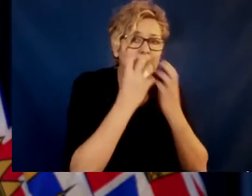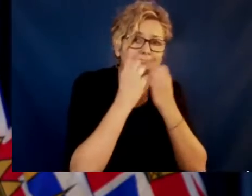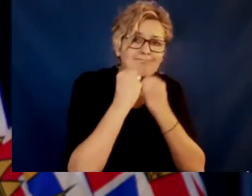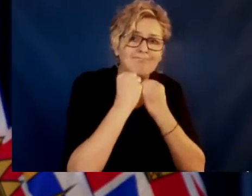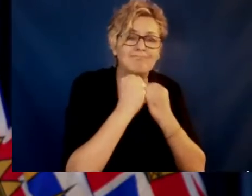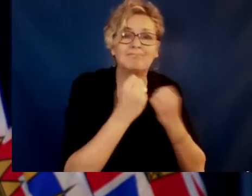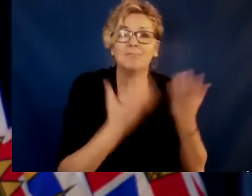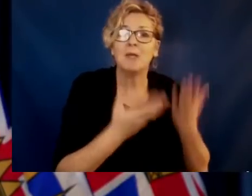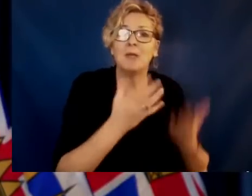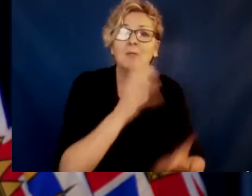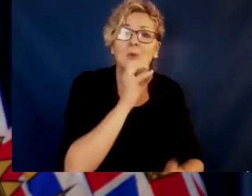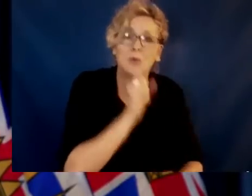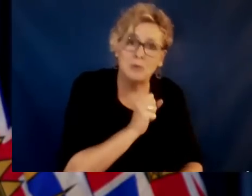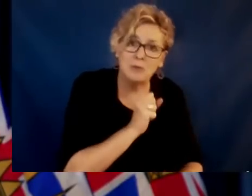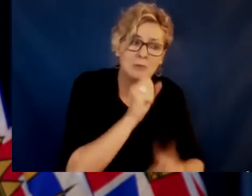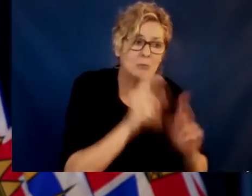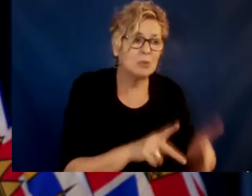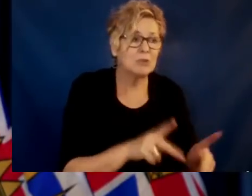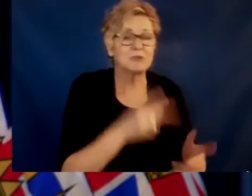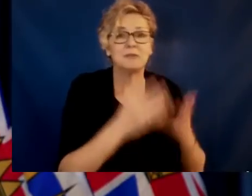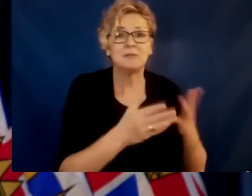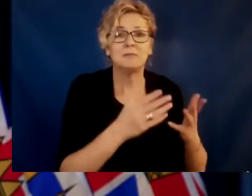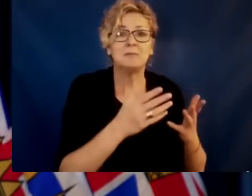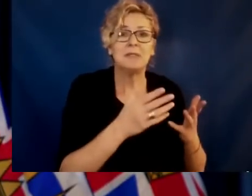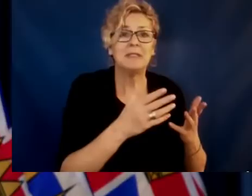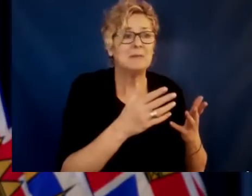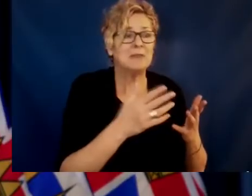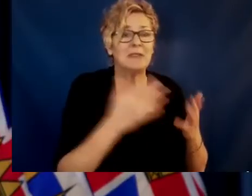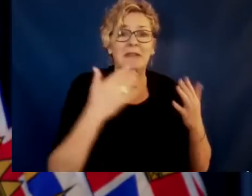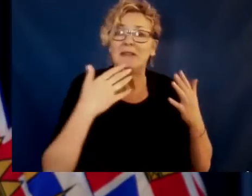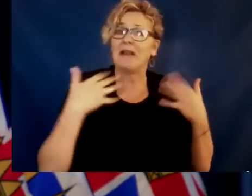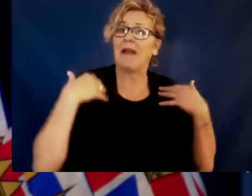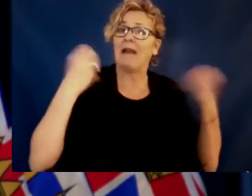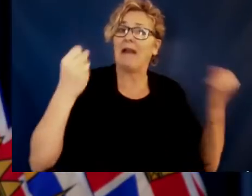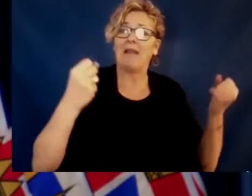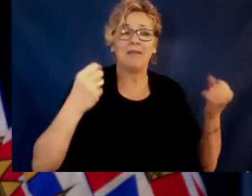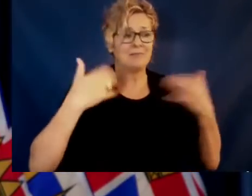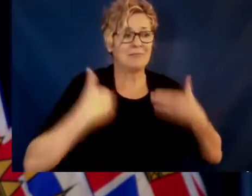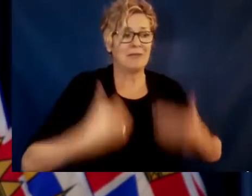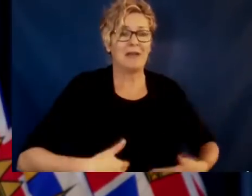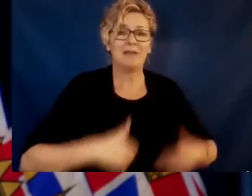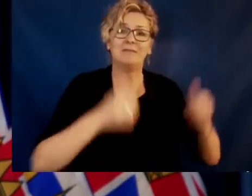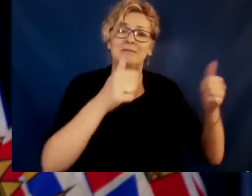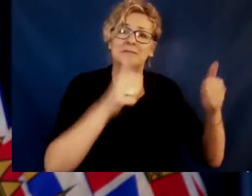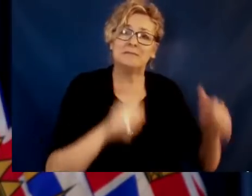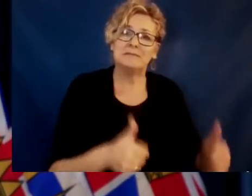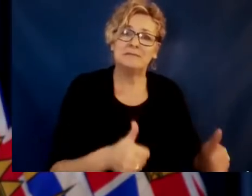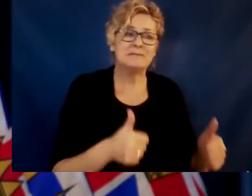colleagues and friends, for those we know and those we don't know. Let's keep doing what we're doing,